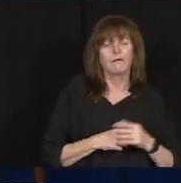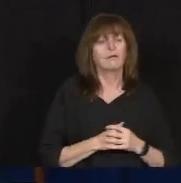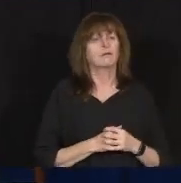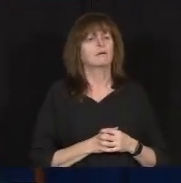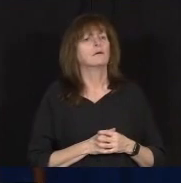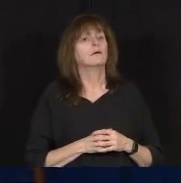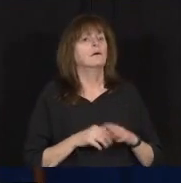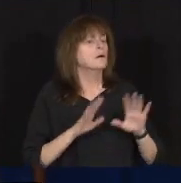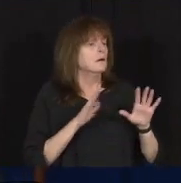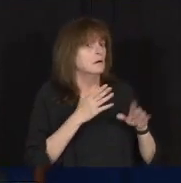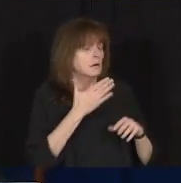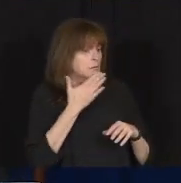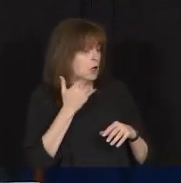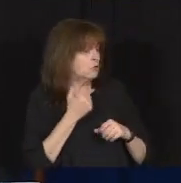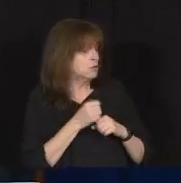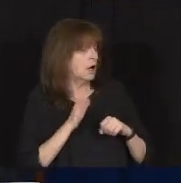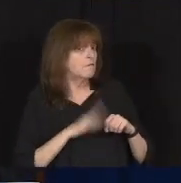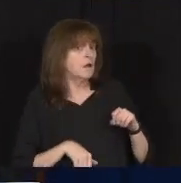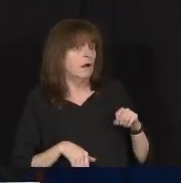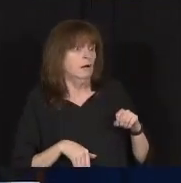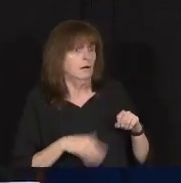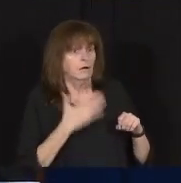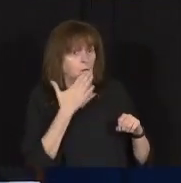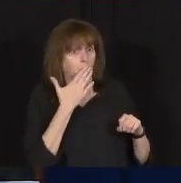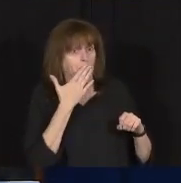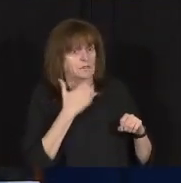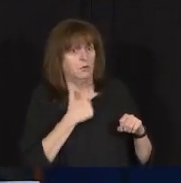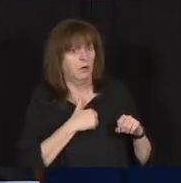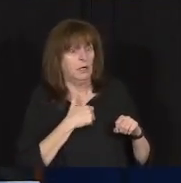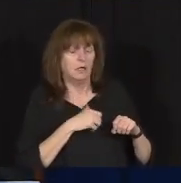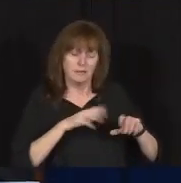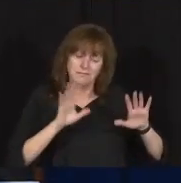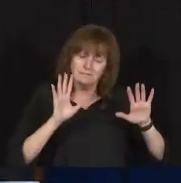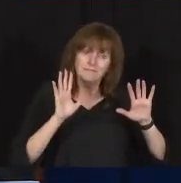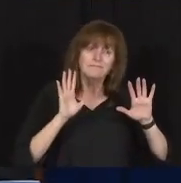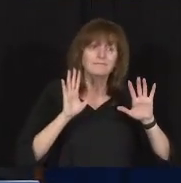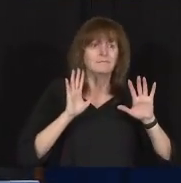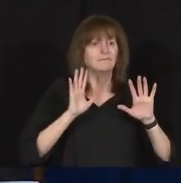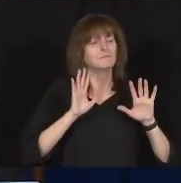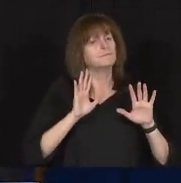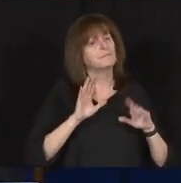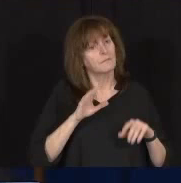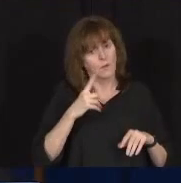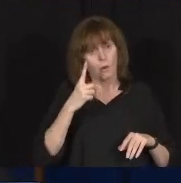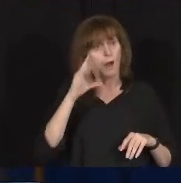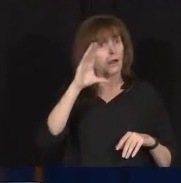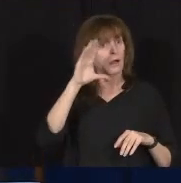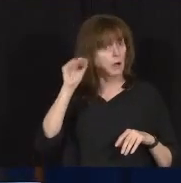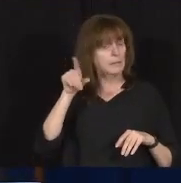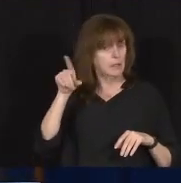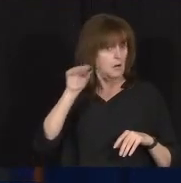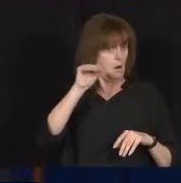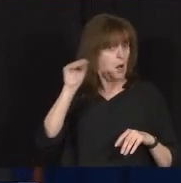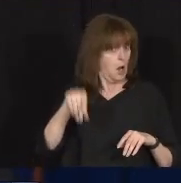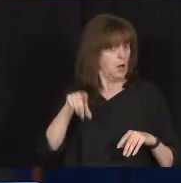to be safe than sorry. There is a company in Ottawa t hat does disinfect and sanitize t his type of equipment.